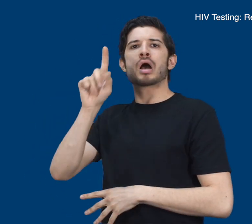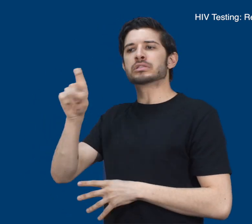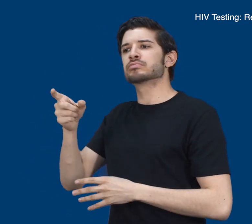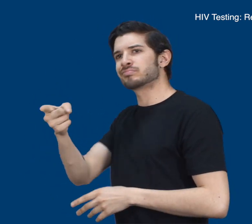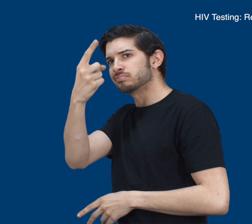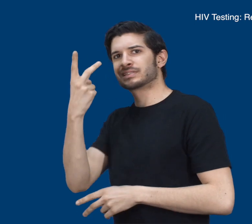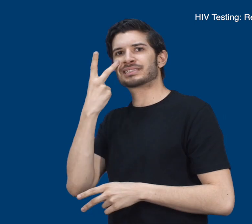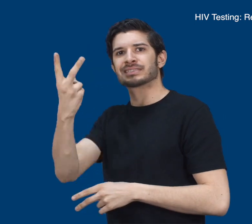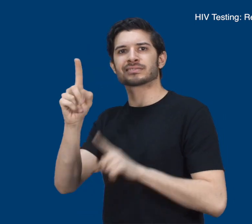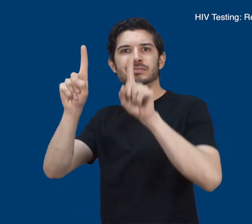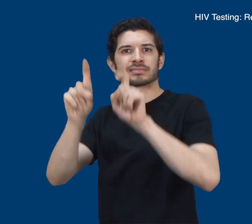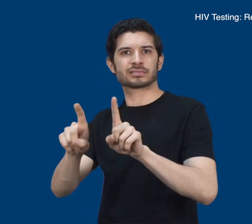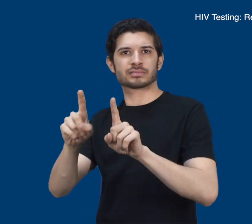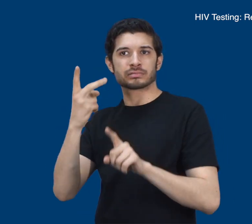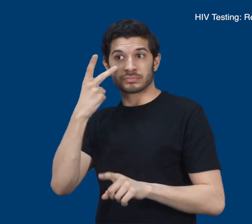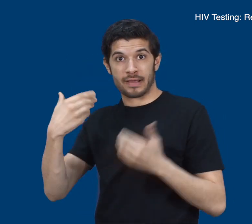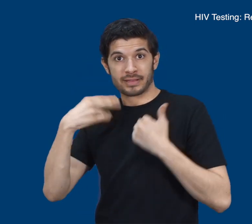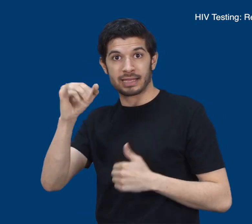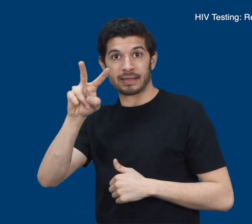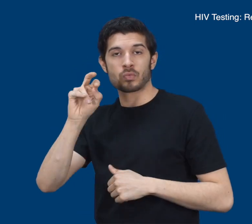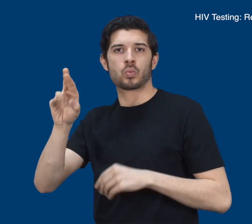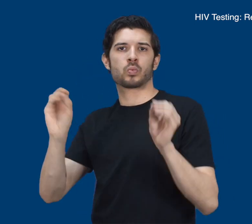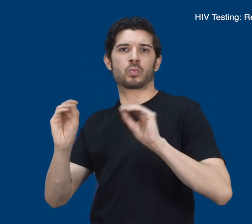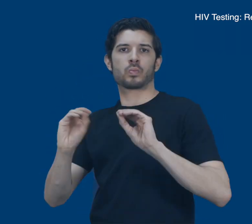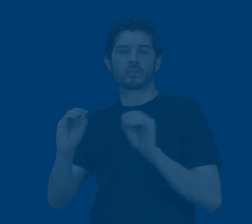but they will tell them to see a doctor and get tested for HIV.